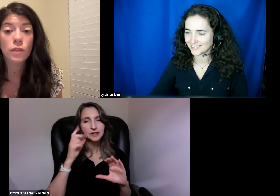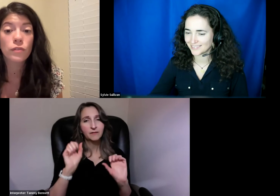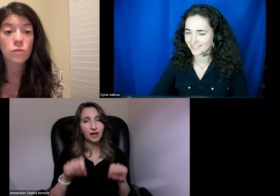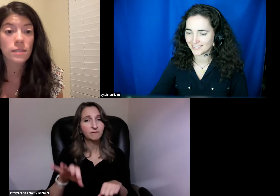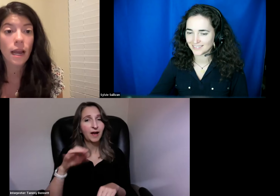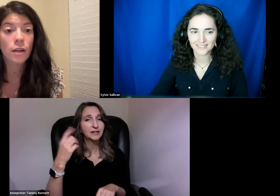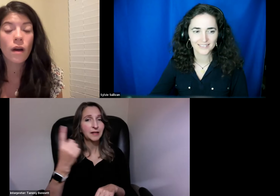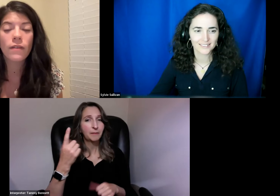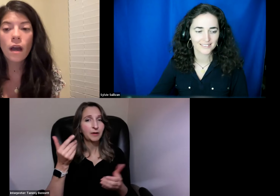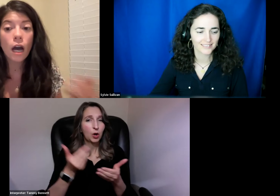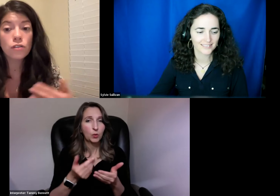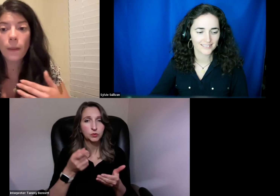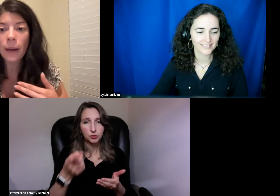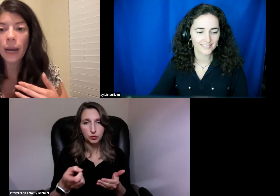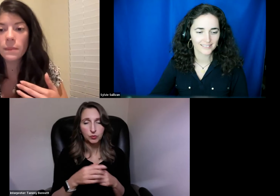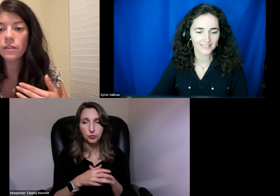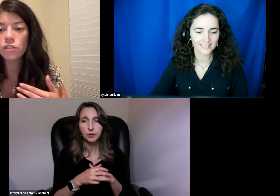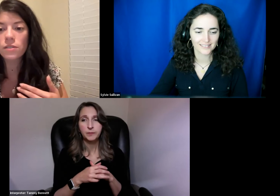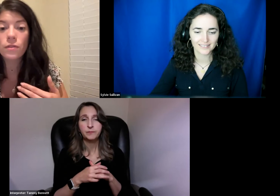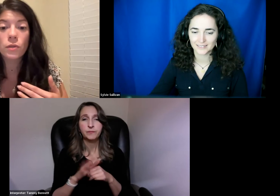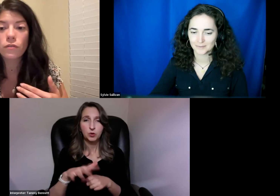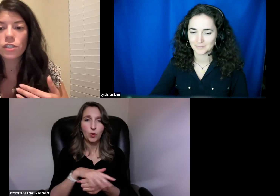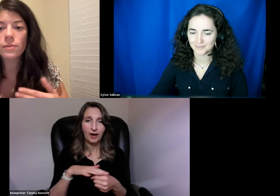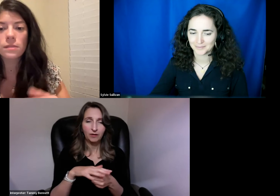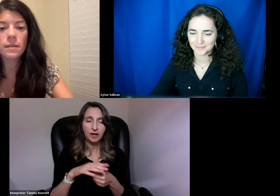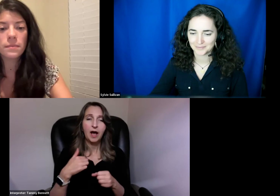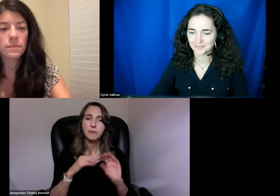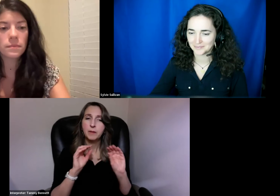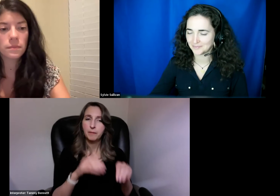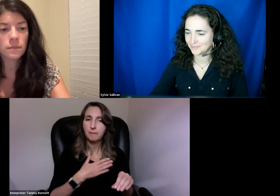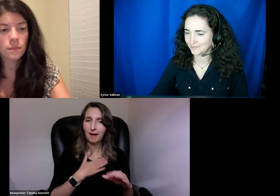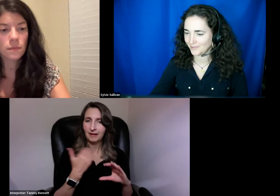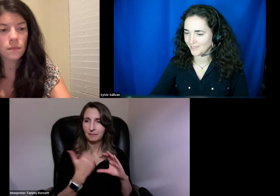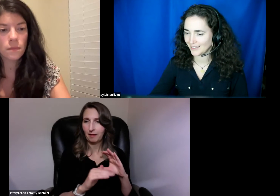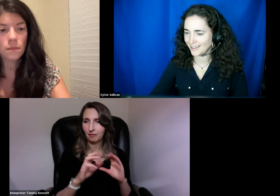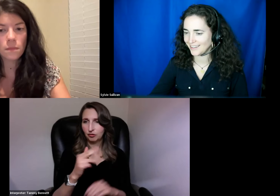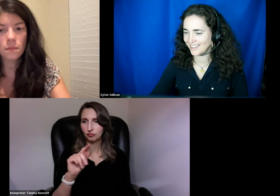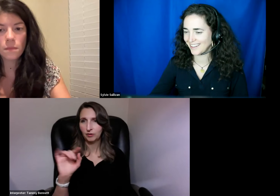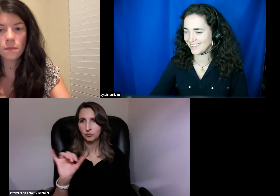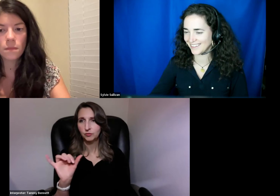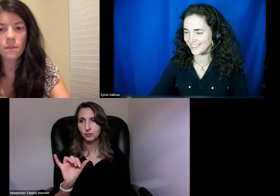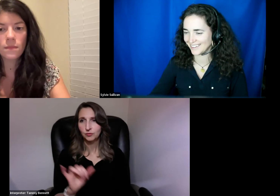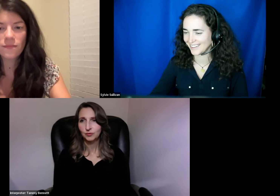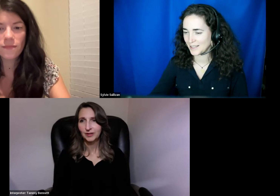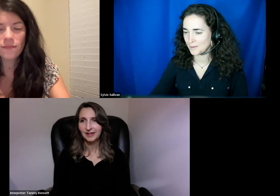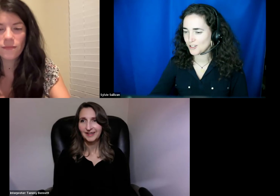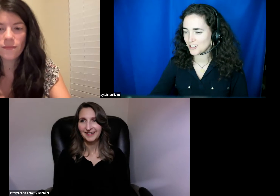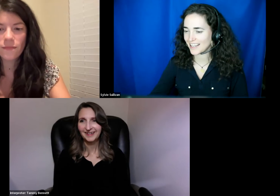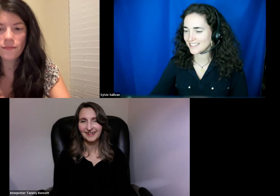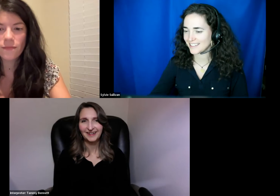If I can connect you with the resource that I know of, I'll drop my email in the chat, so that you can reach out to me. Muchos gracias, de nada.